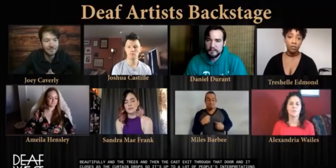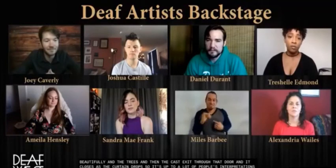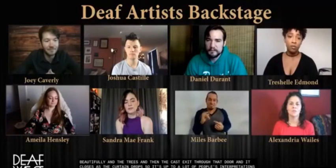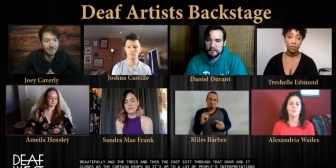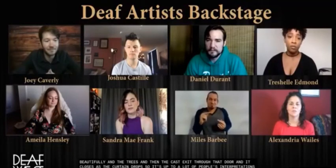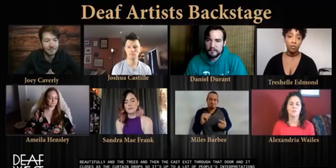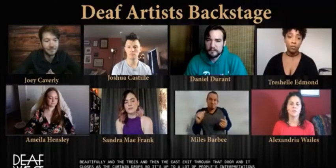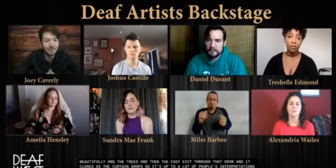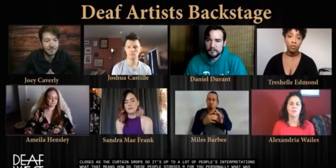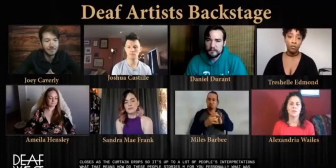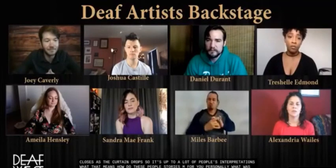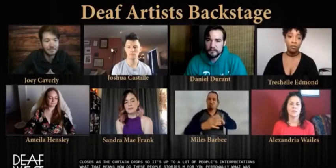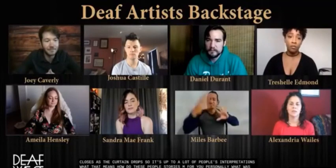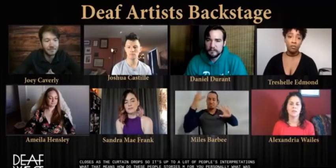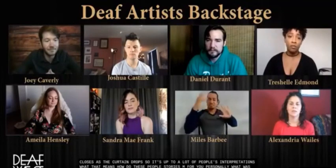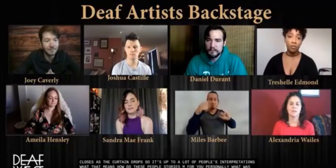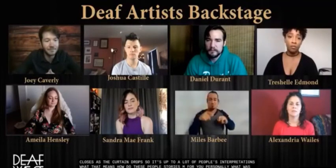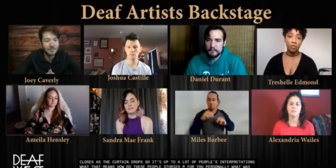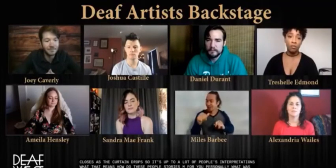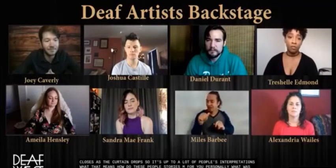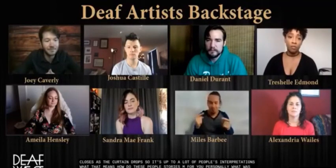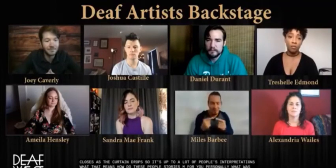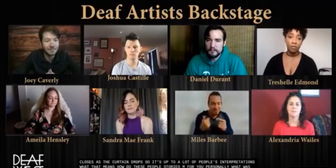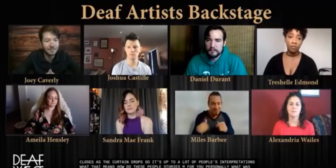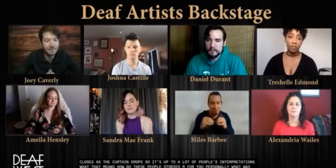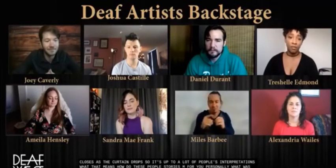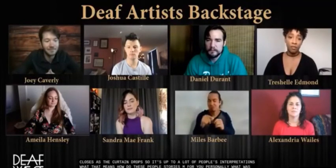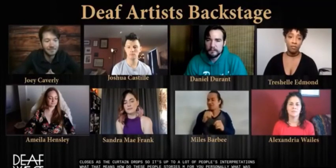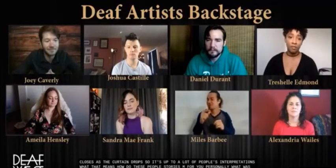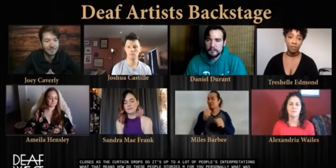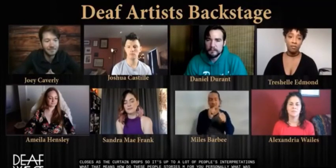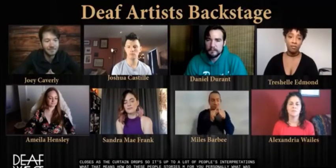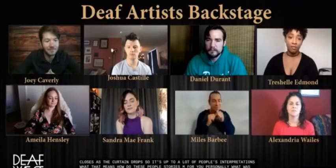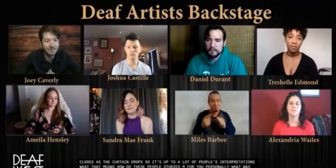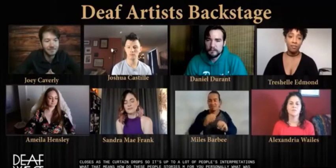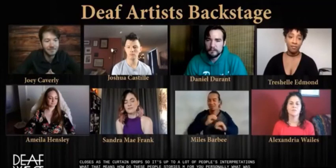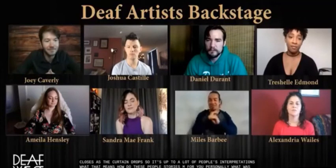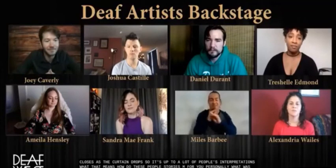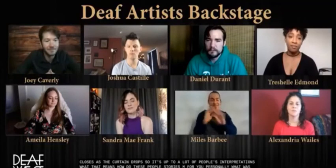Some people just viewed it as-- For me, it was a release of pain.